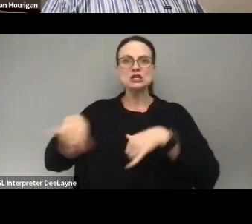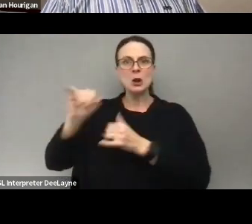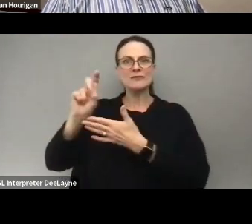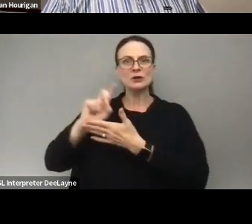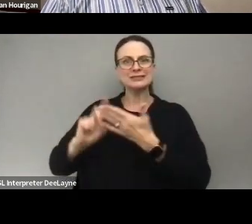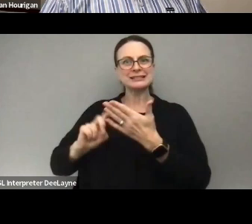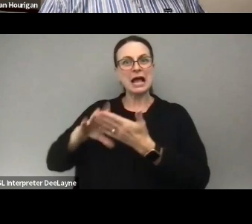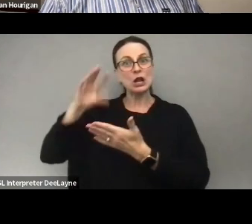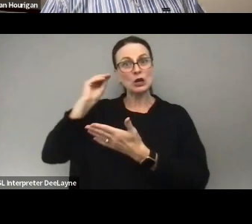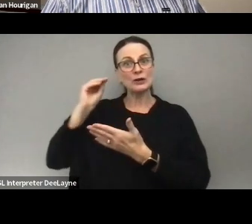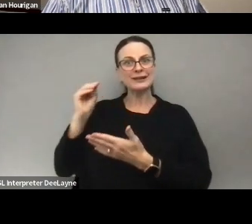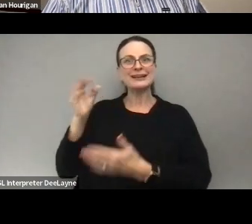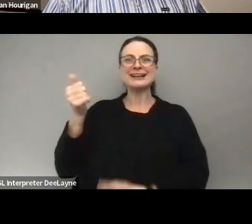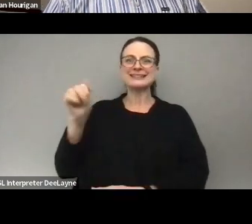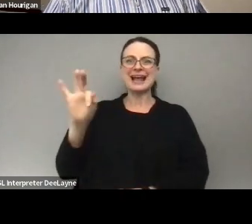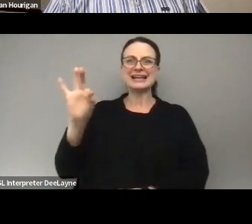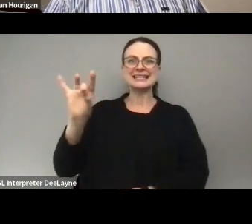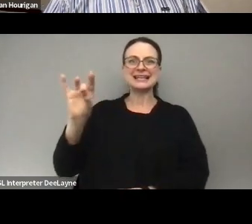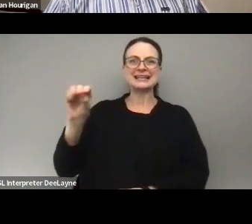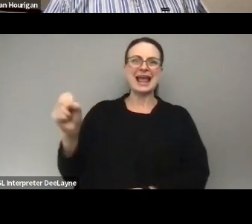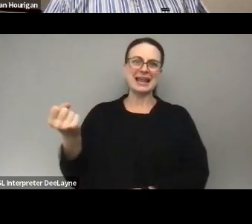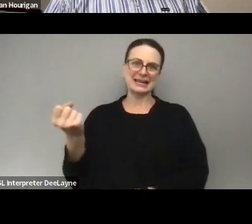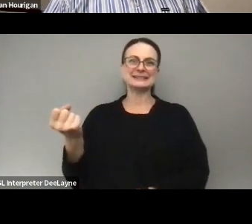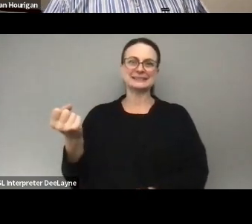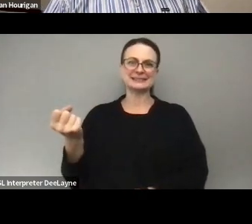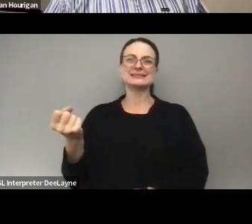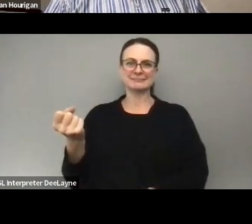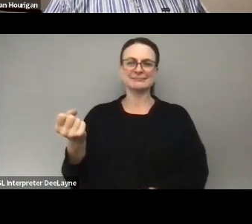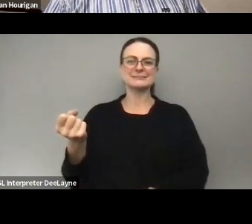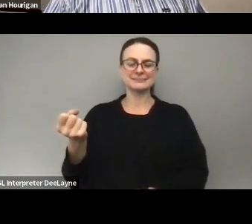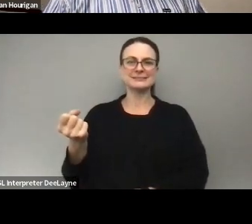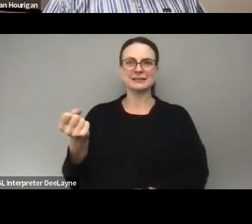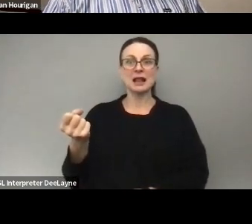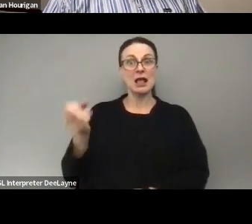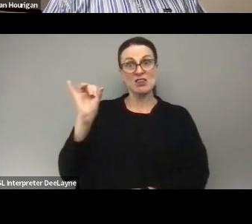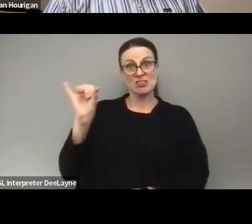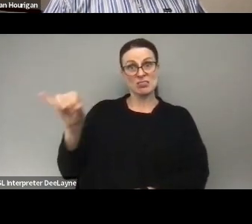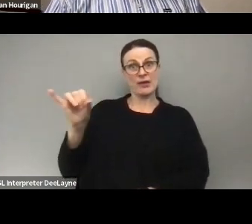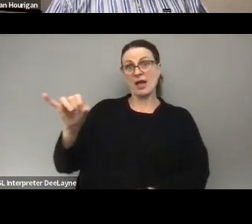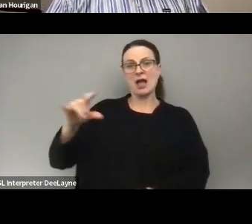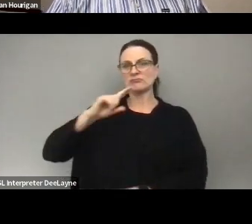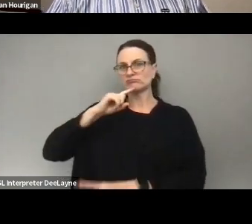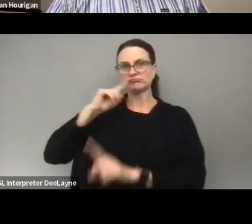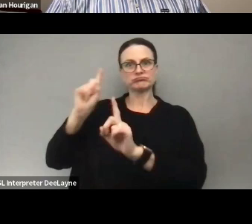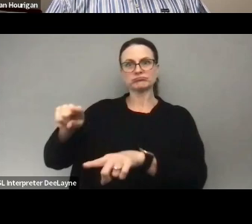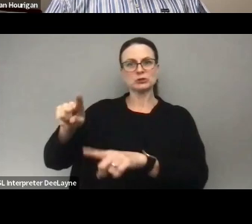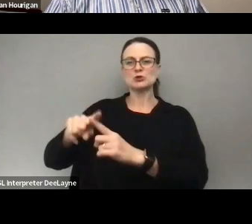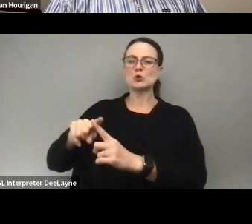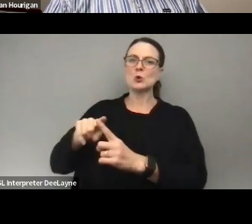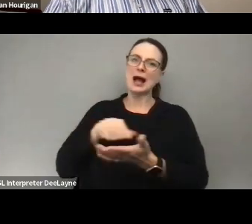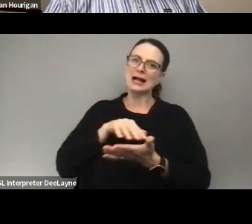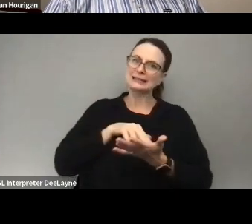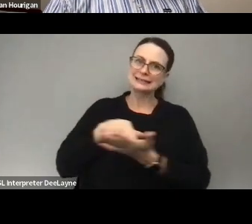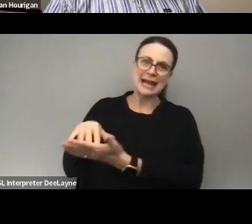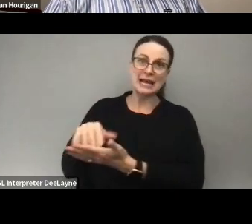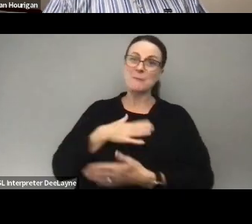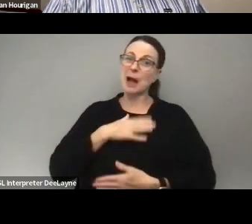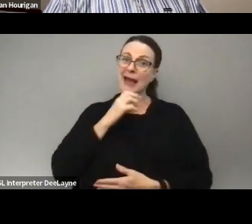in the late 1980s, and it was a reaction to a study. Those of you who are my age might remember this.